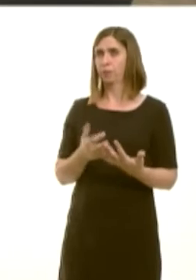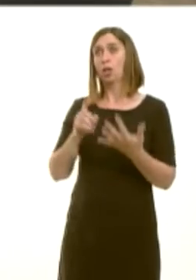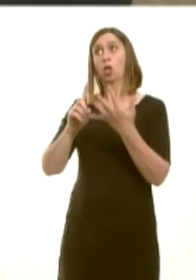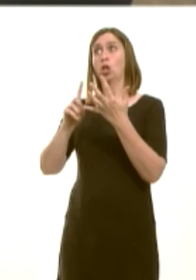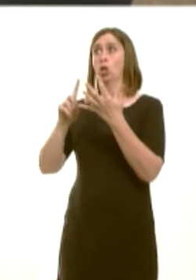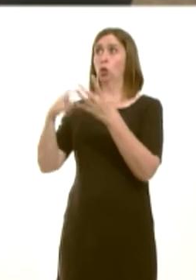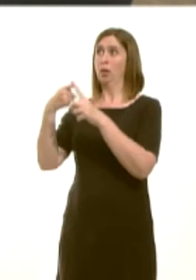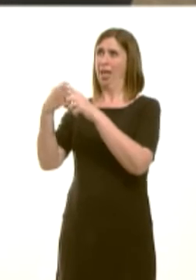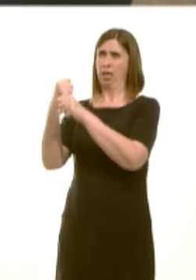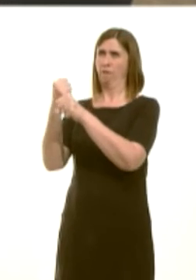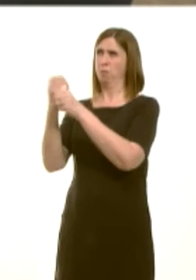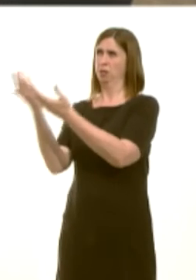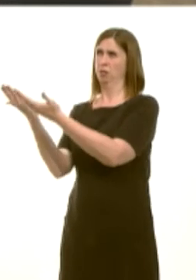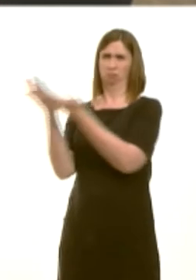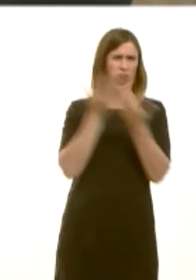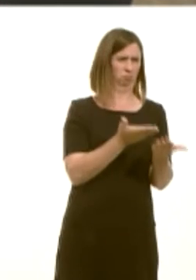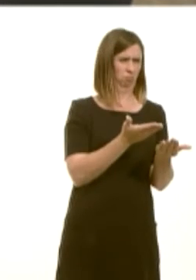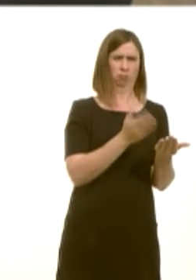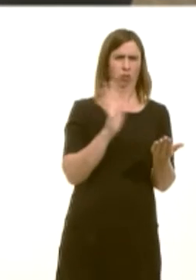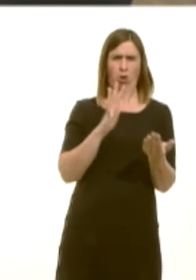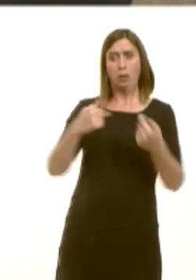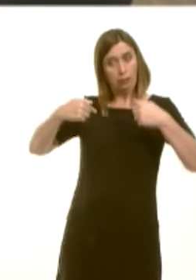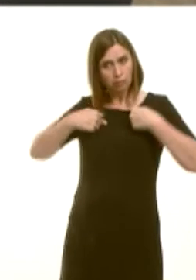powers are already devolved here. So, it would mean that we would have to look at powers,